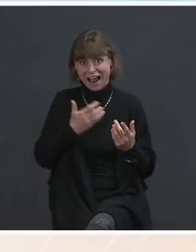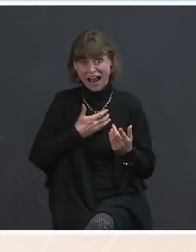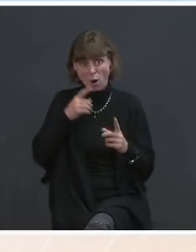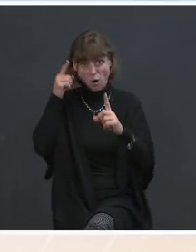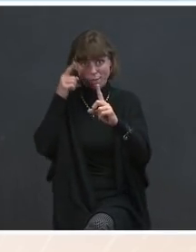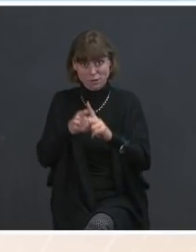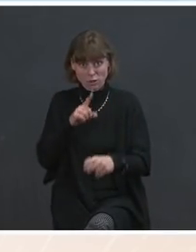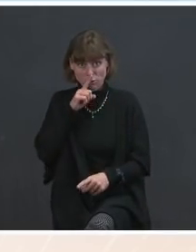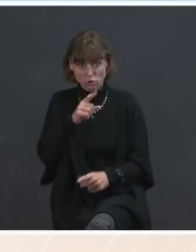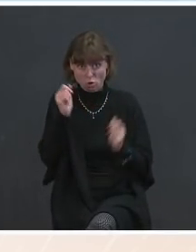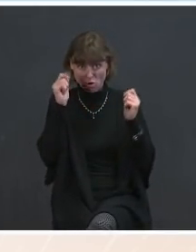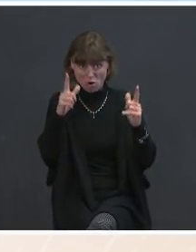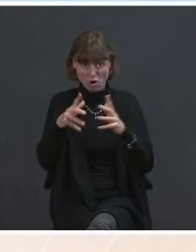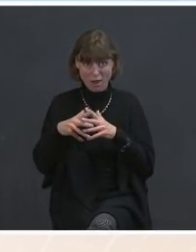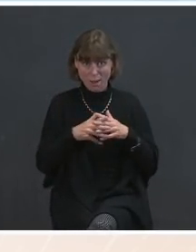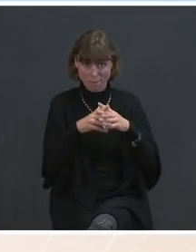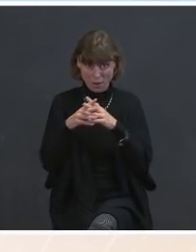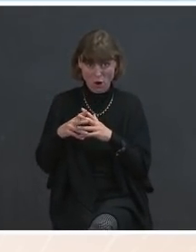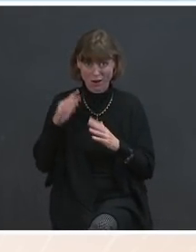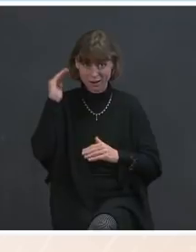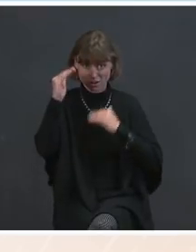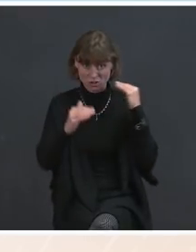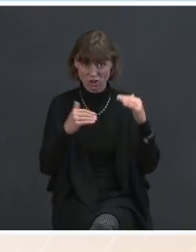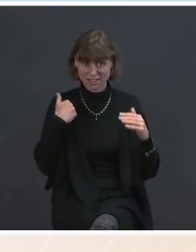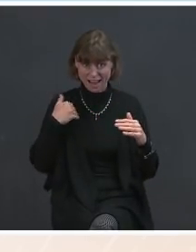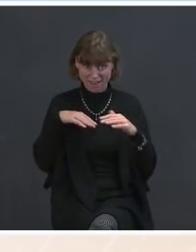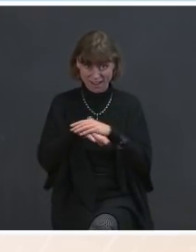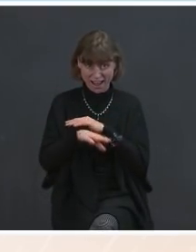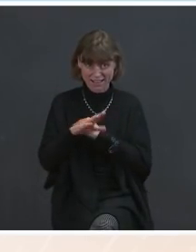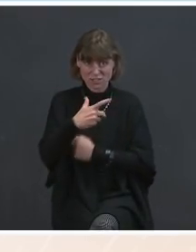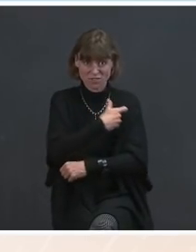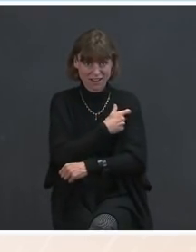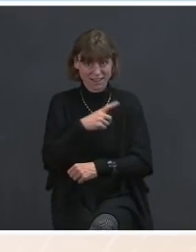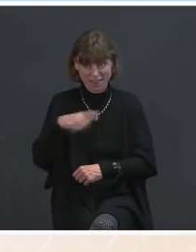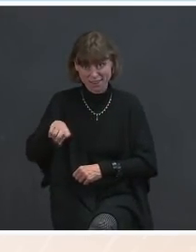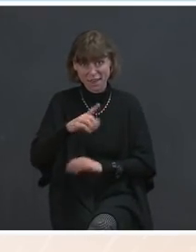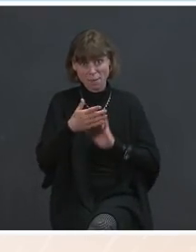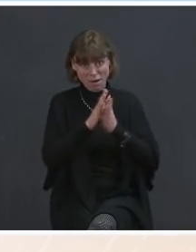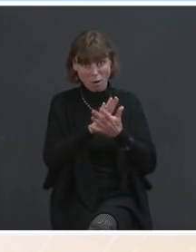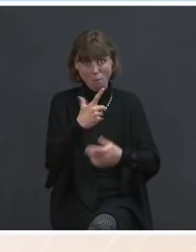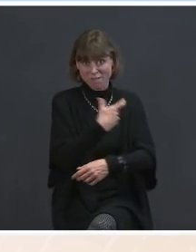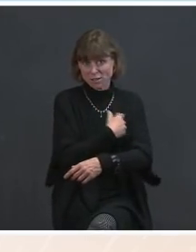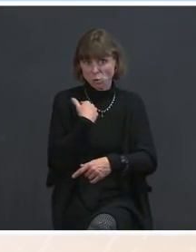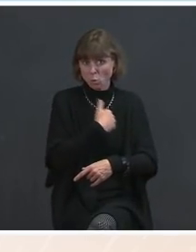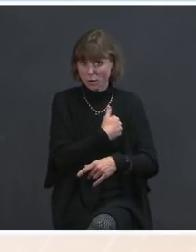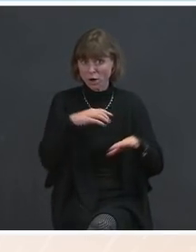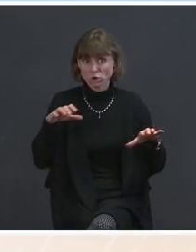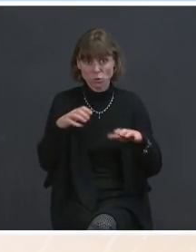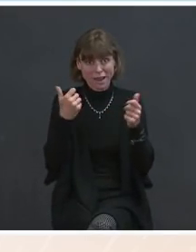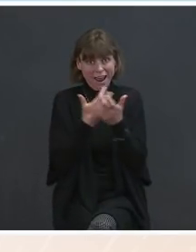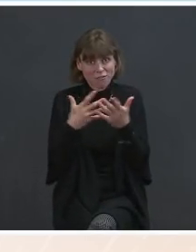have access to the vaccine, are vaccinated, and that we are doing everything we can to reach communities and people where they are.